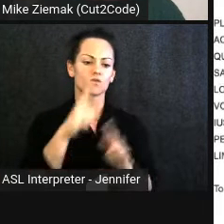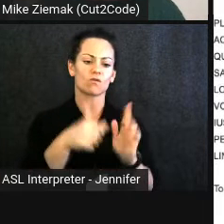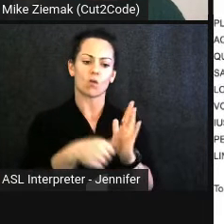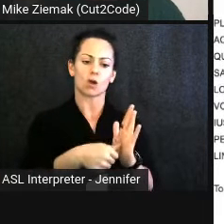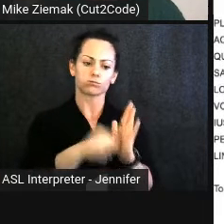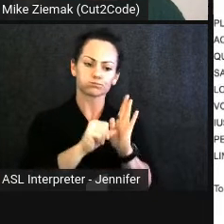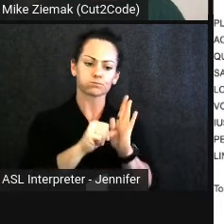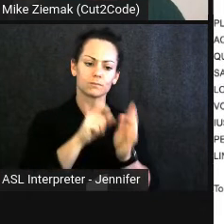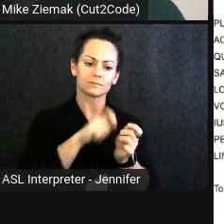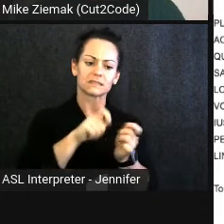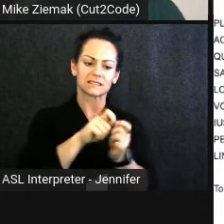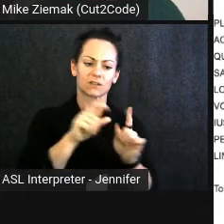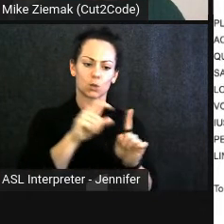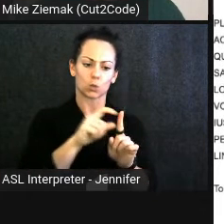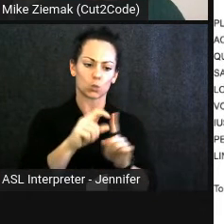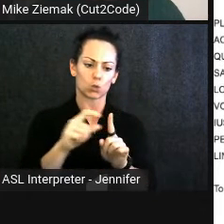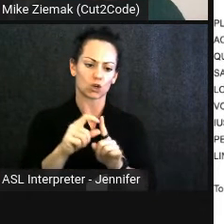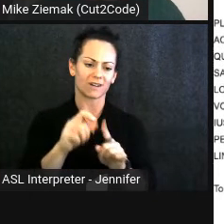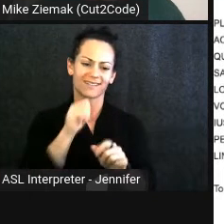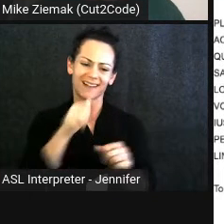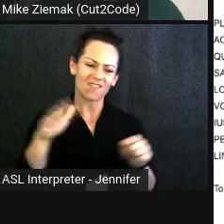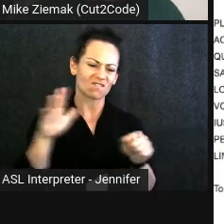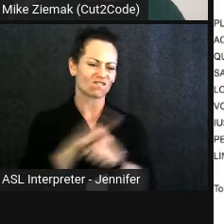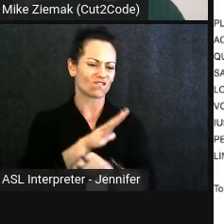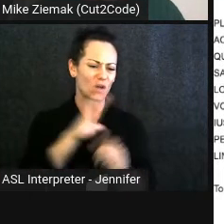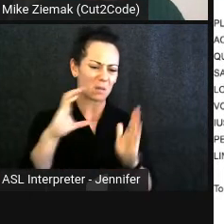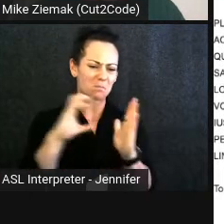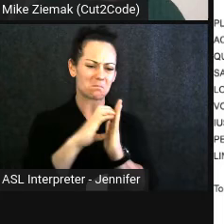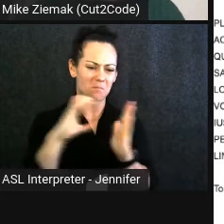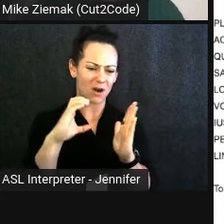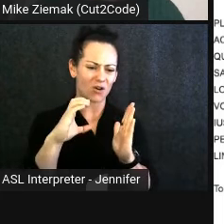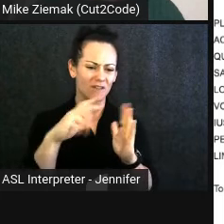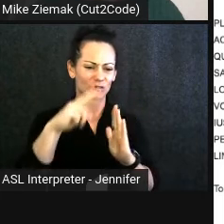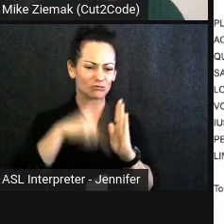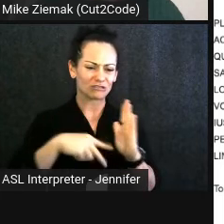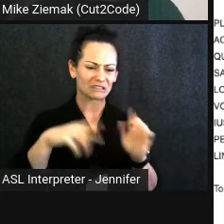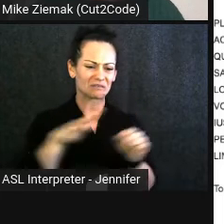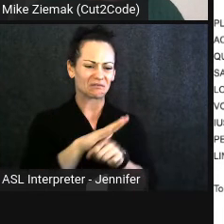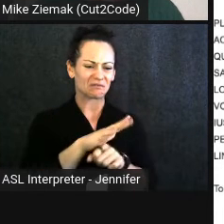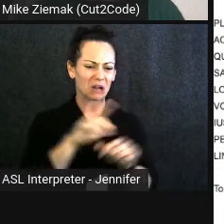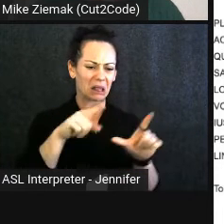not for emphasizing an entire paragraph just like we have it here.